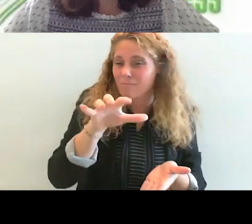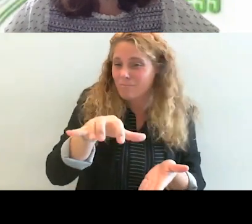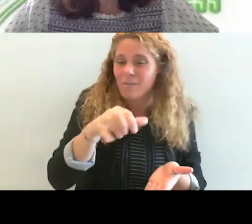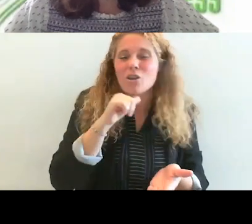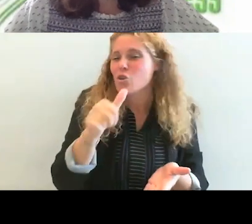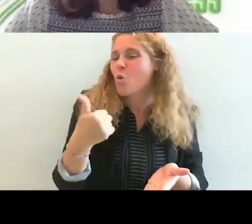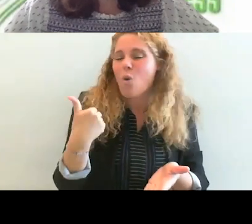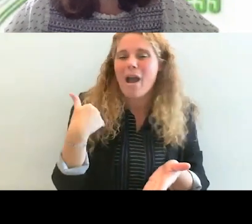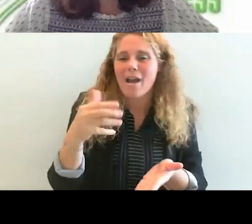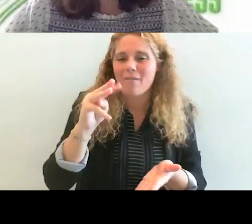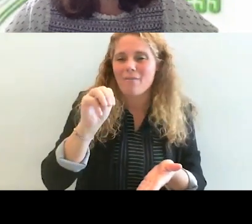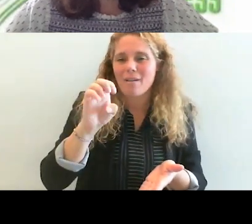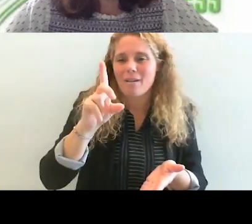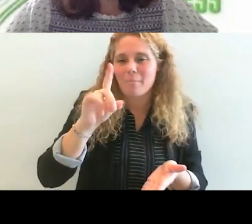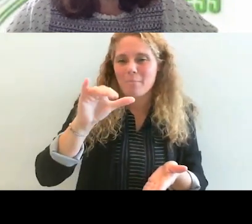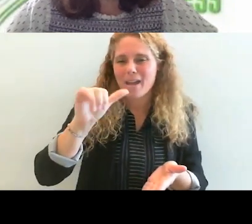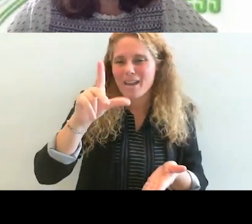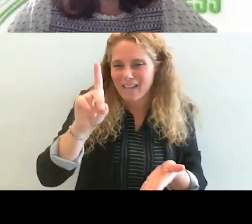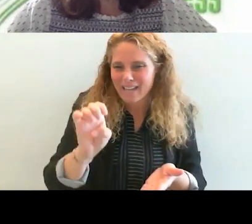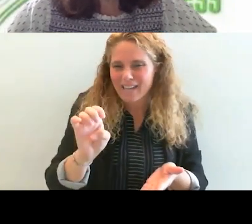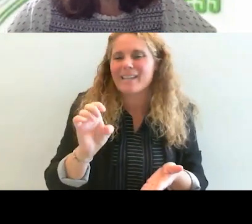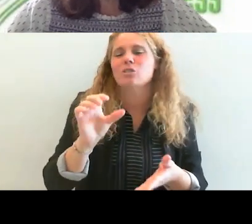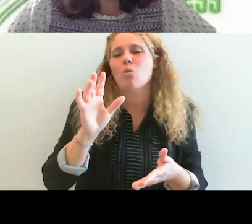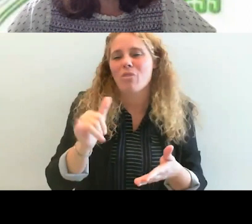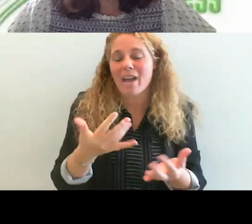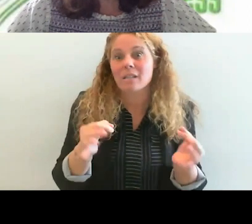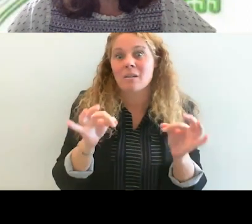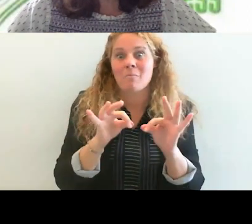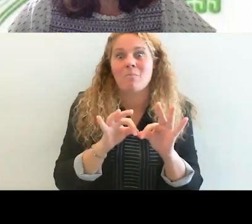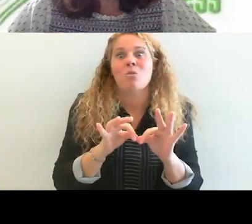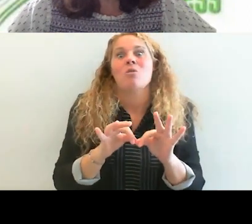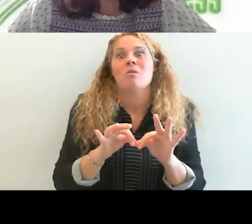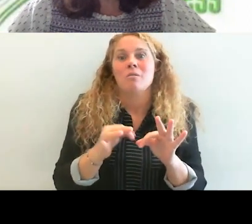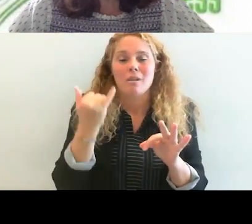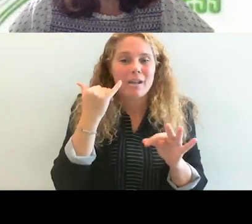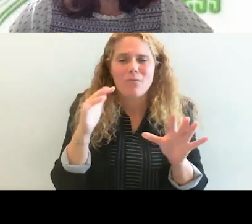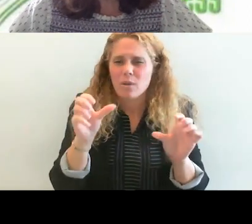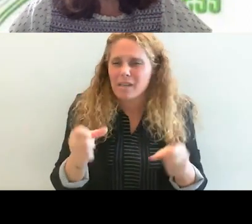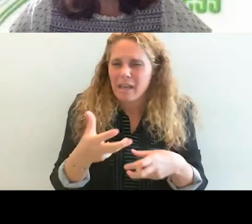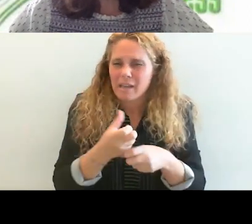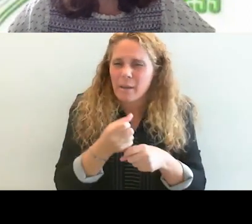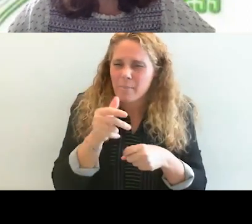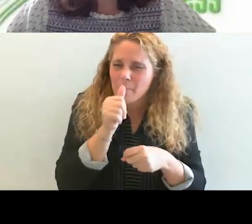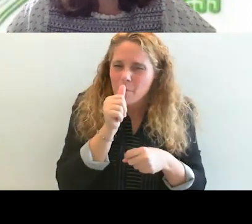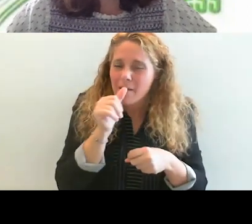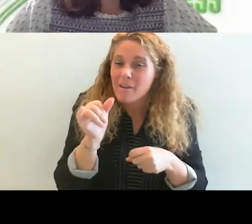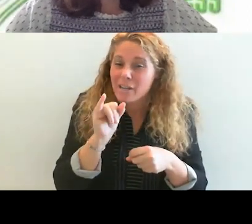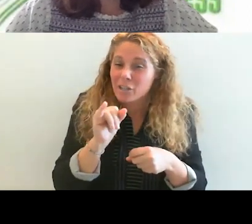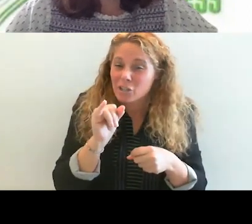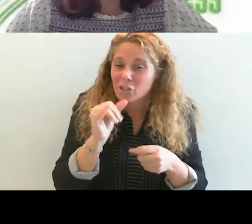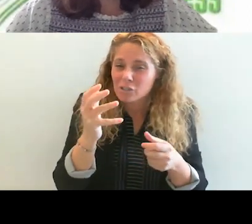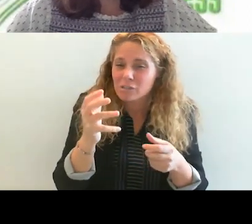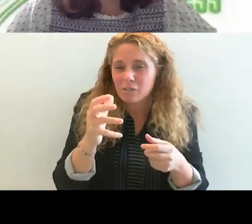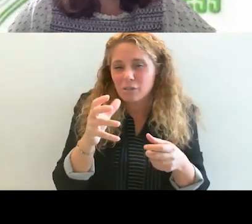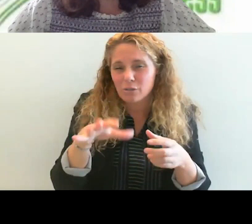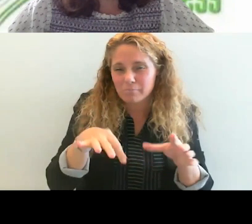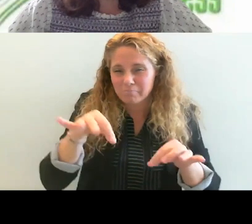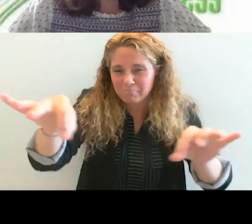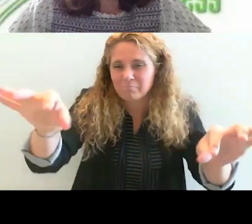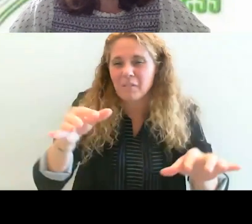SO THAT IS IMPORTANT FOR PRIVATE COULD PICK UP FOR THOSE.